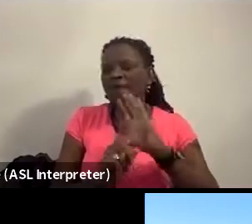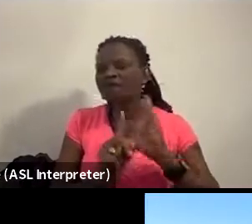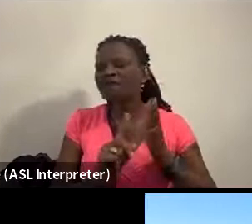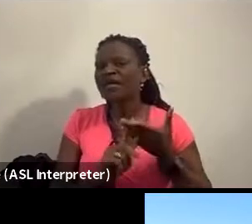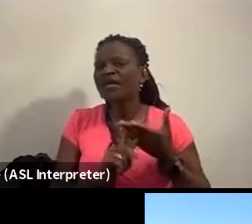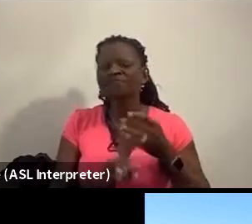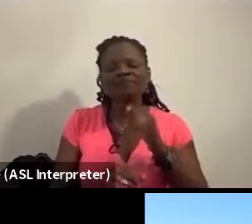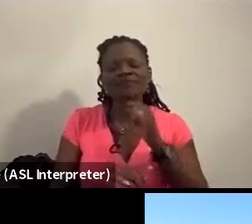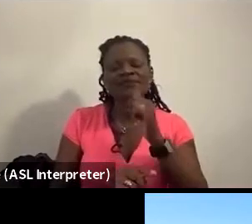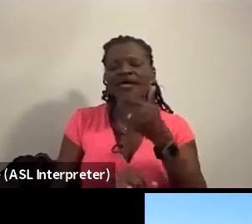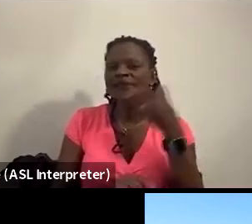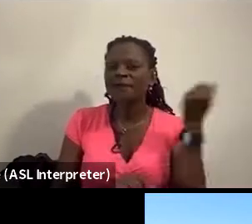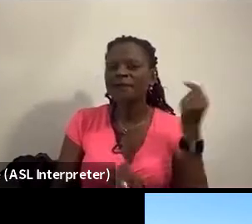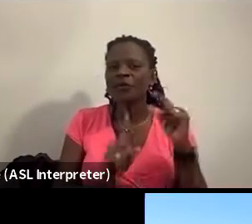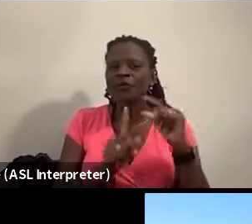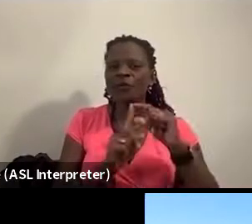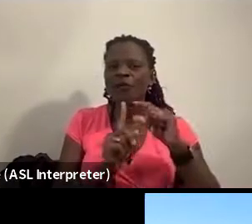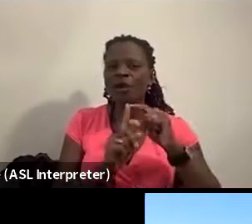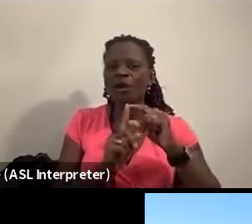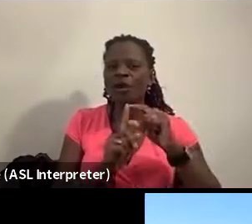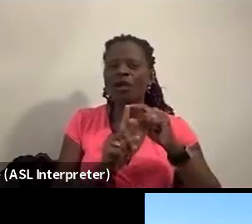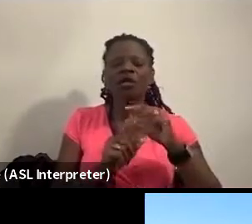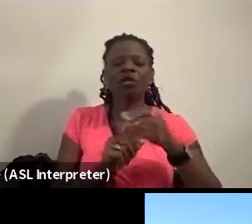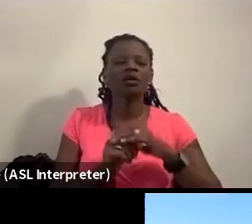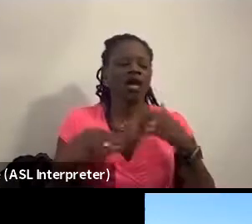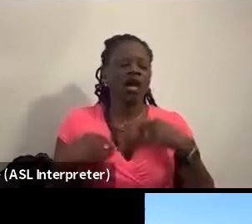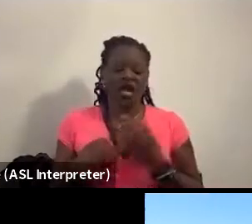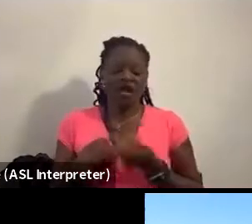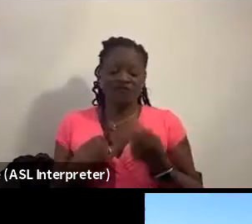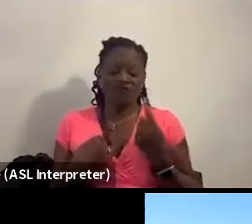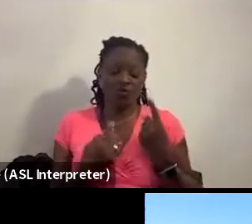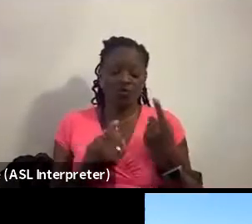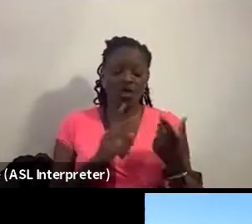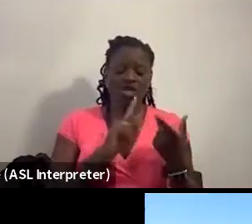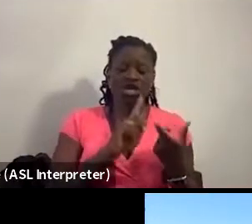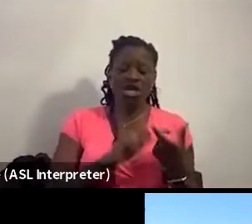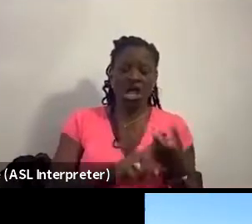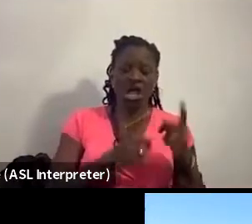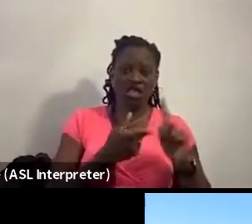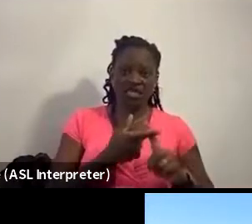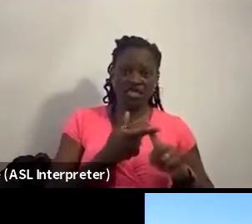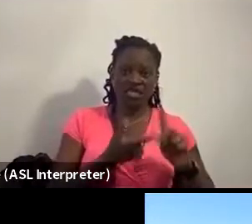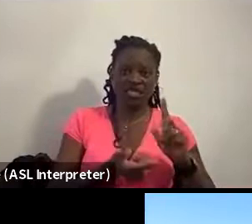one of my colleagues who I really care about, who's a national expert, talks